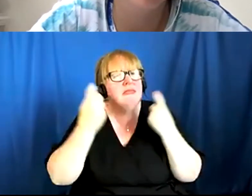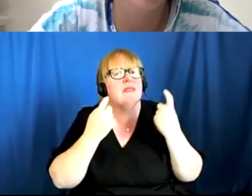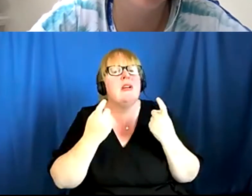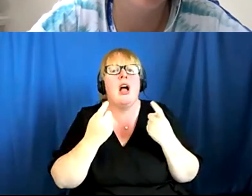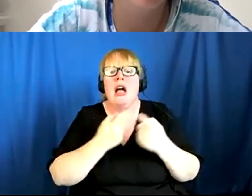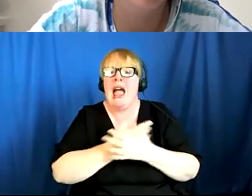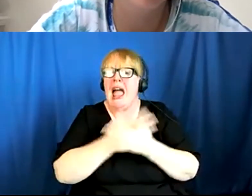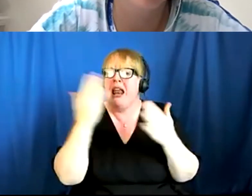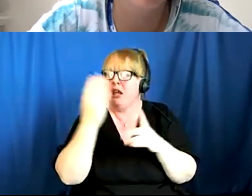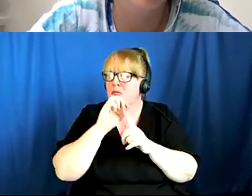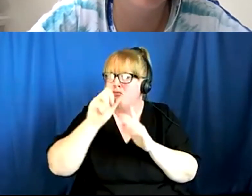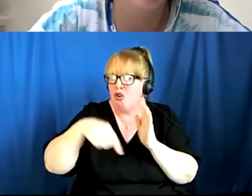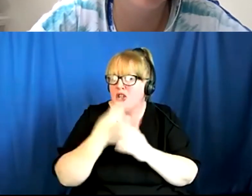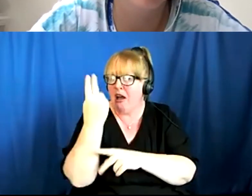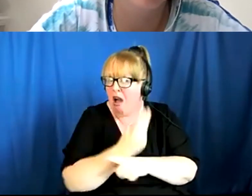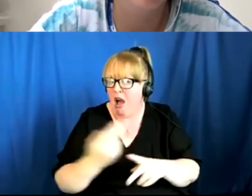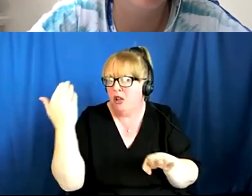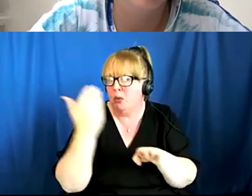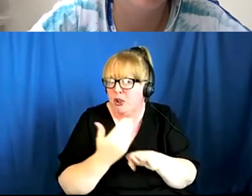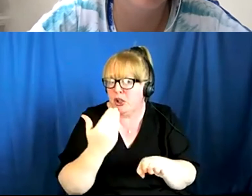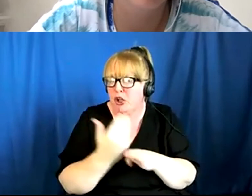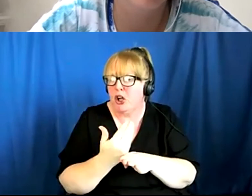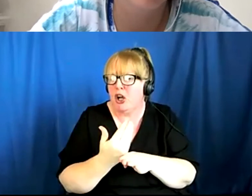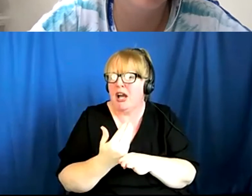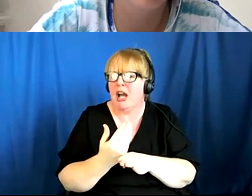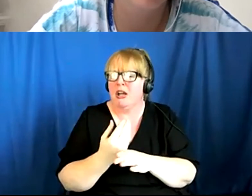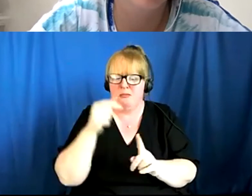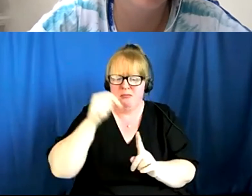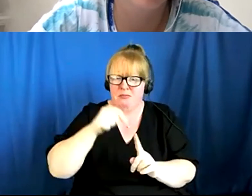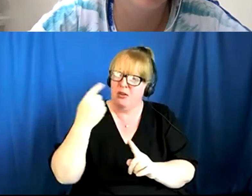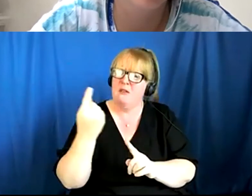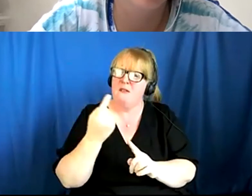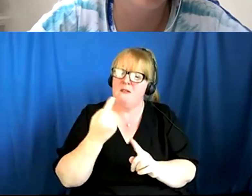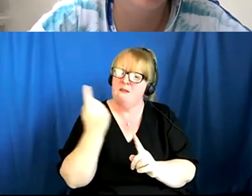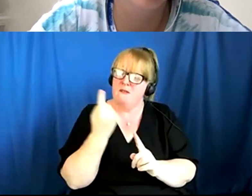And like, where am I? Where do I sit within this? And what's my offer?